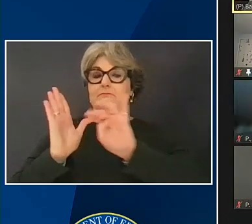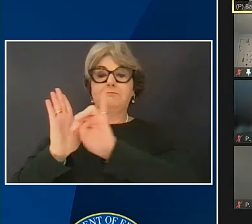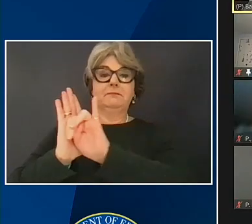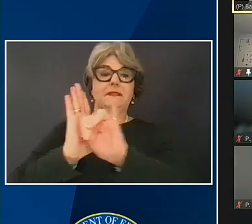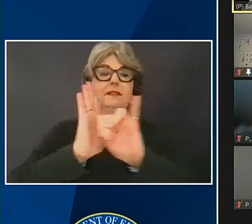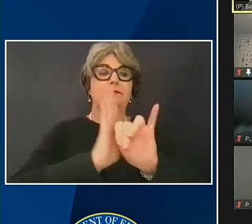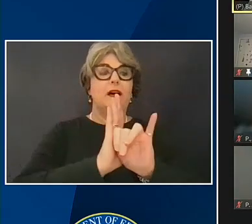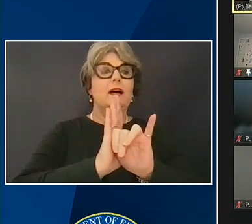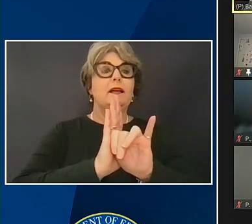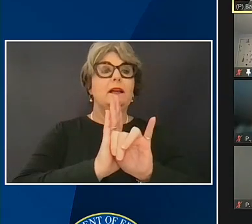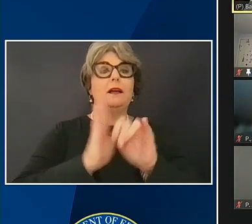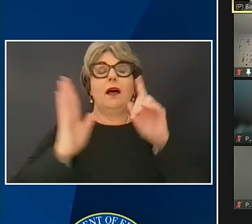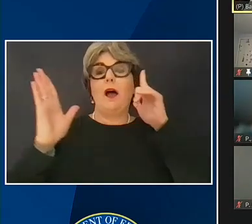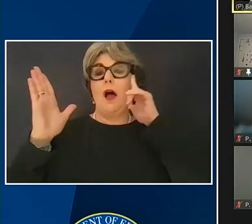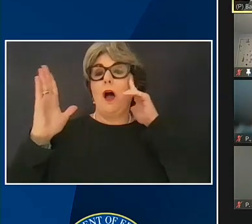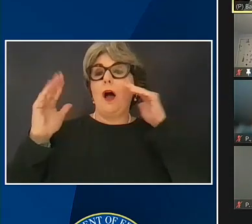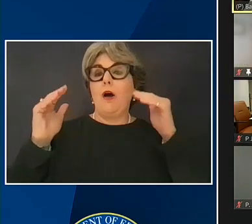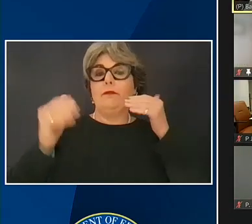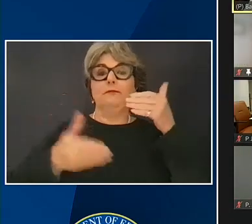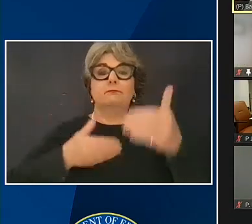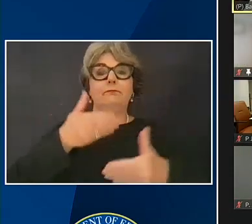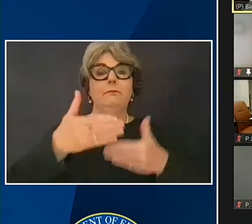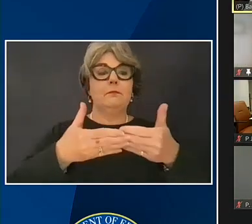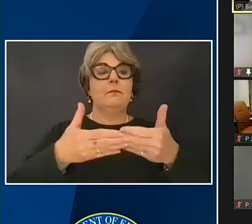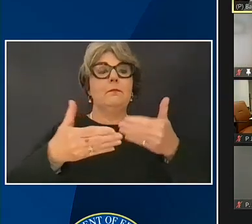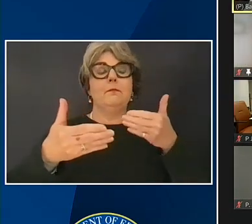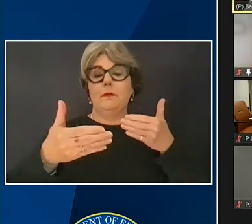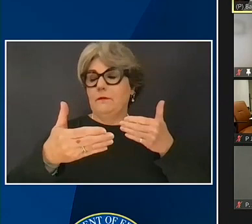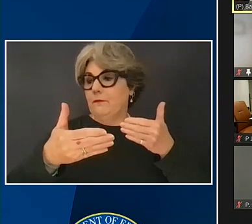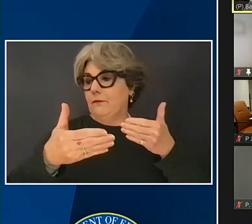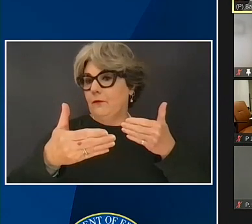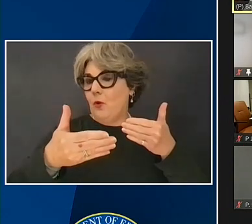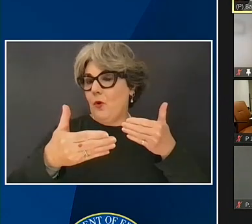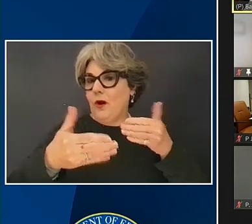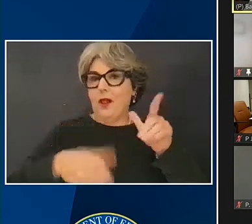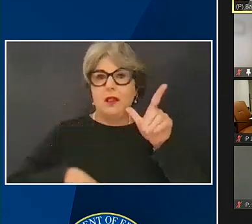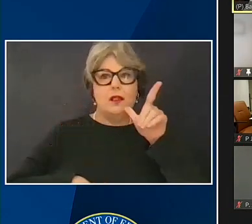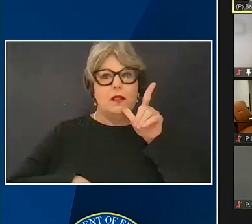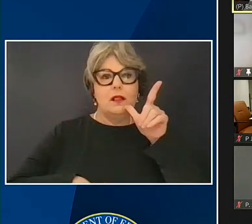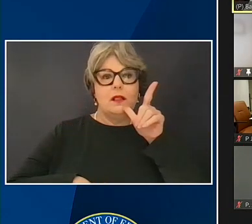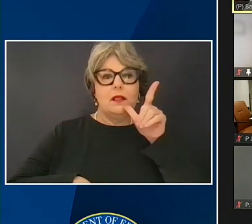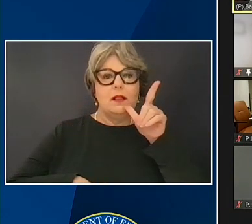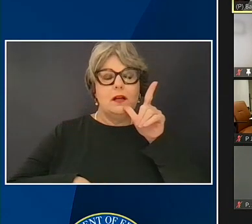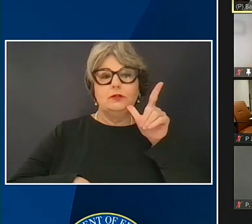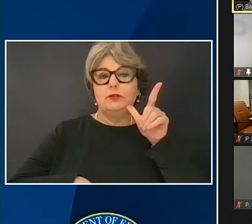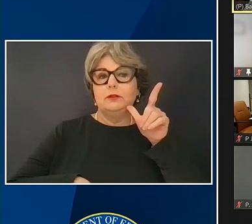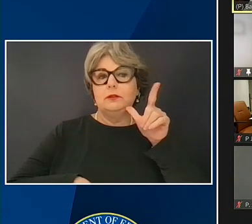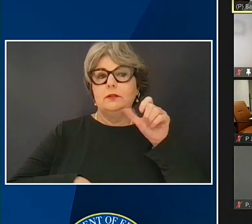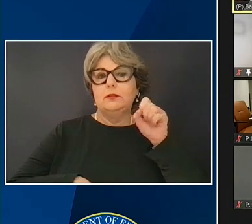And hopefully, we can get it done before lunch so that the proceedings can start